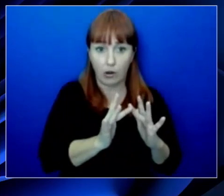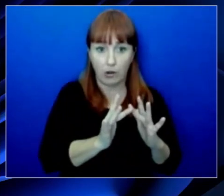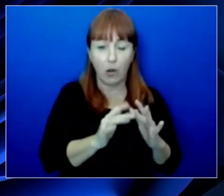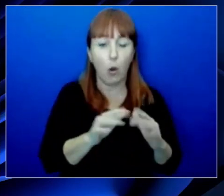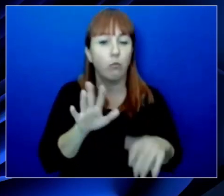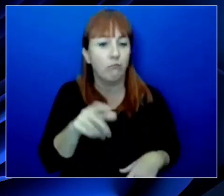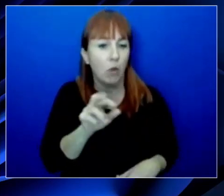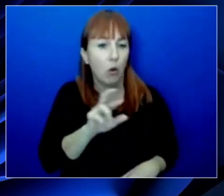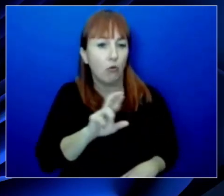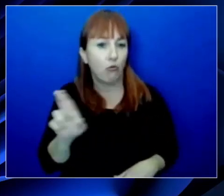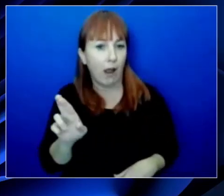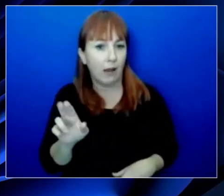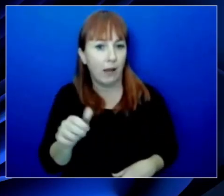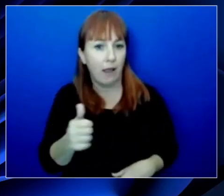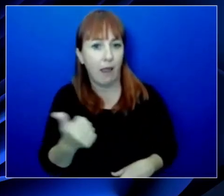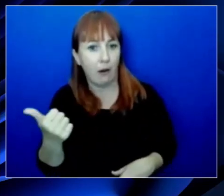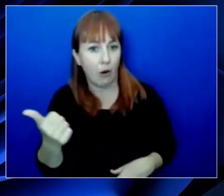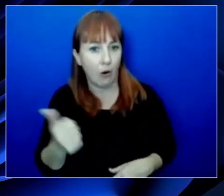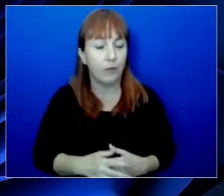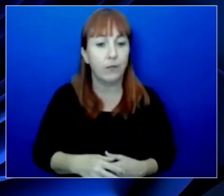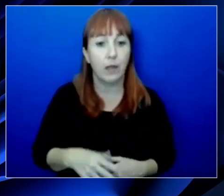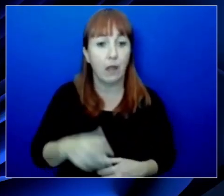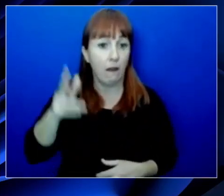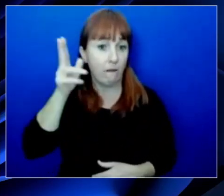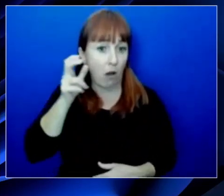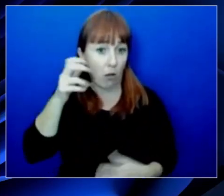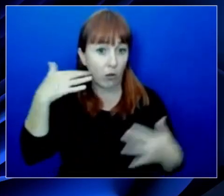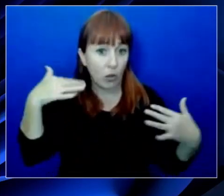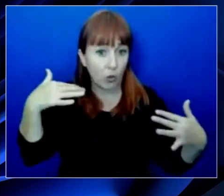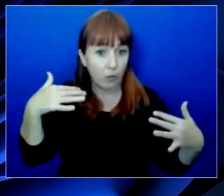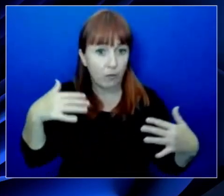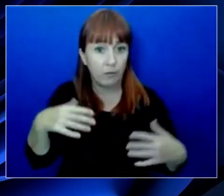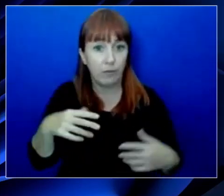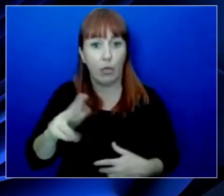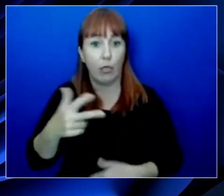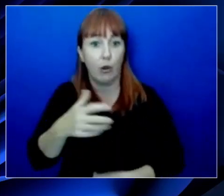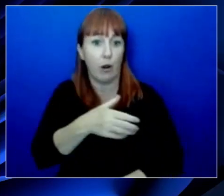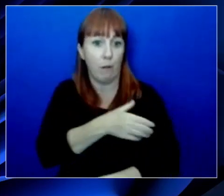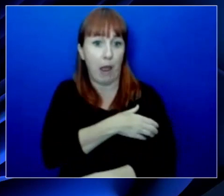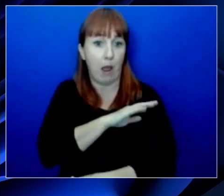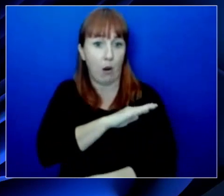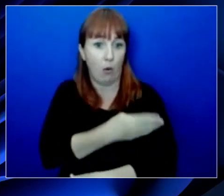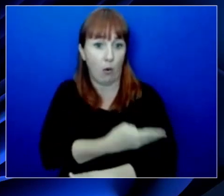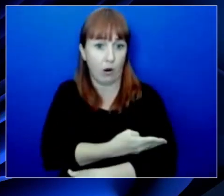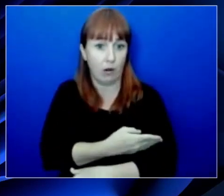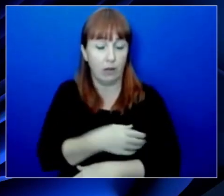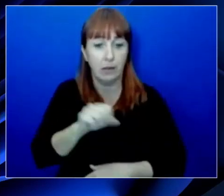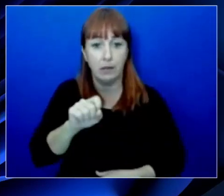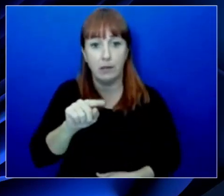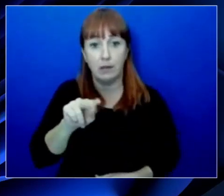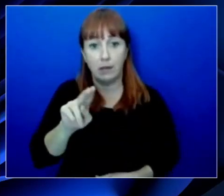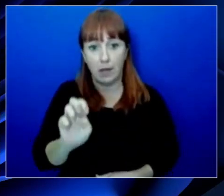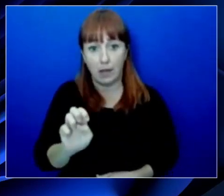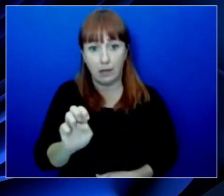By the way, the volume system, and the power state are all available for